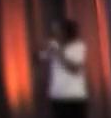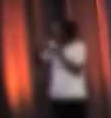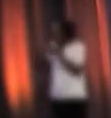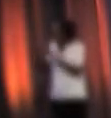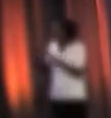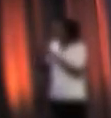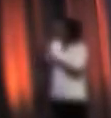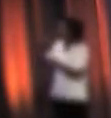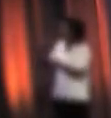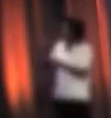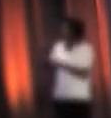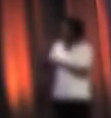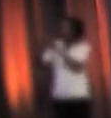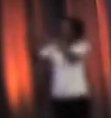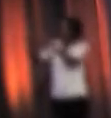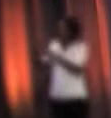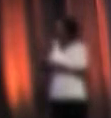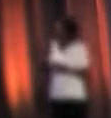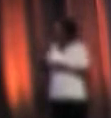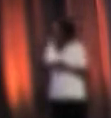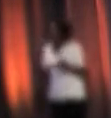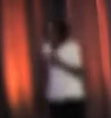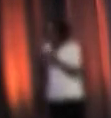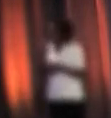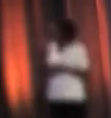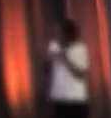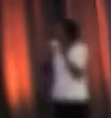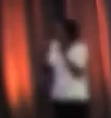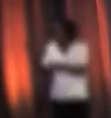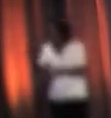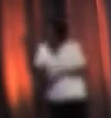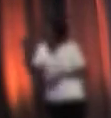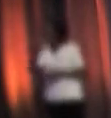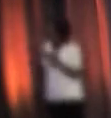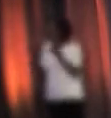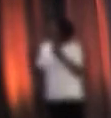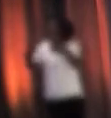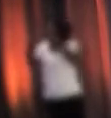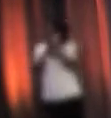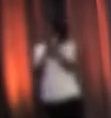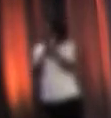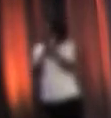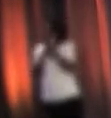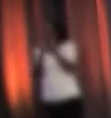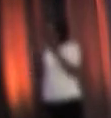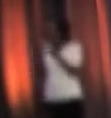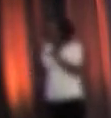best use of digital technology in widening access to information, collections, learning and creativity for